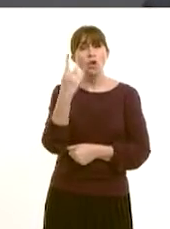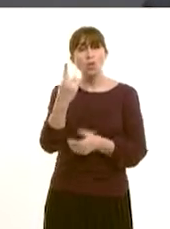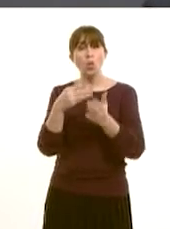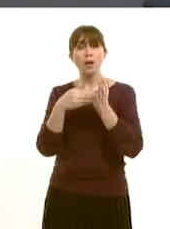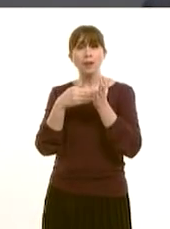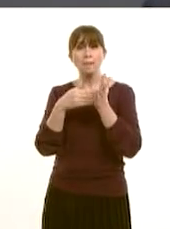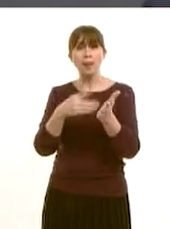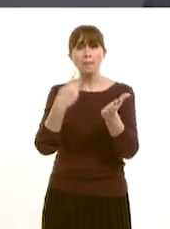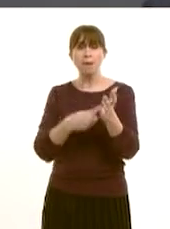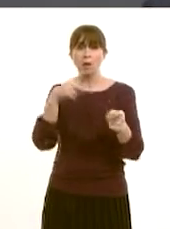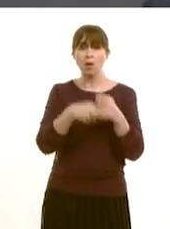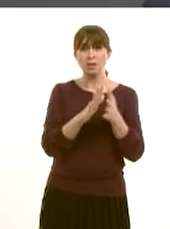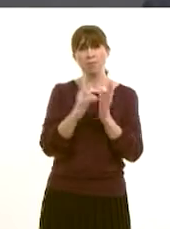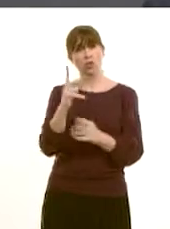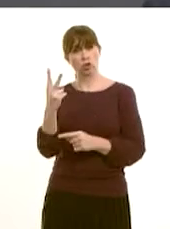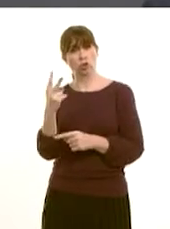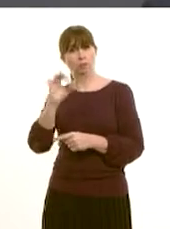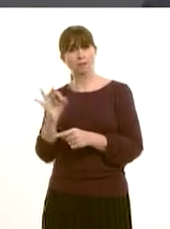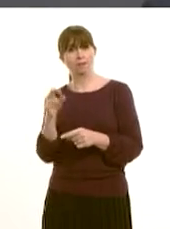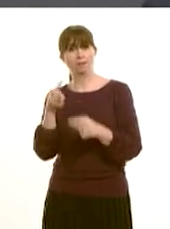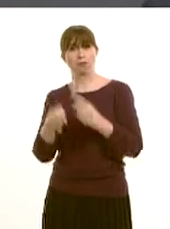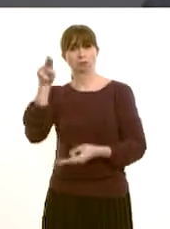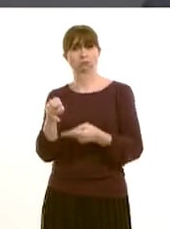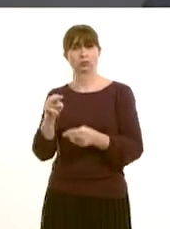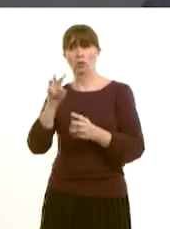which is a 32 per cent cut, to Welsh universities.